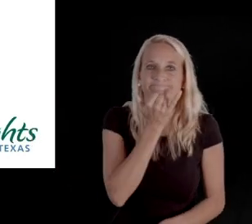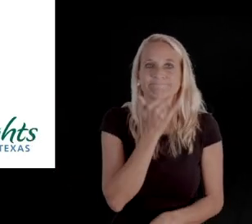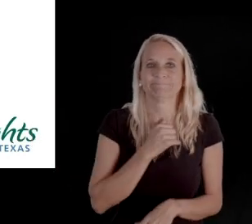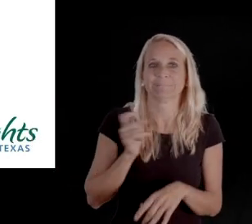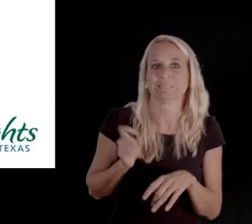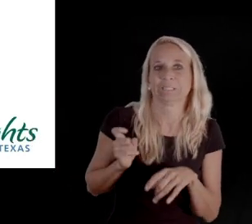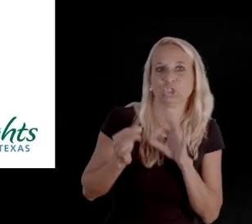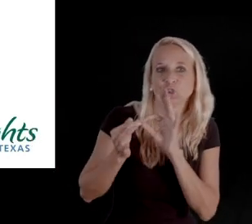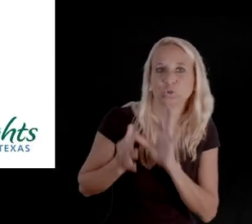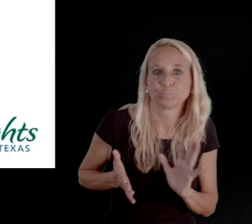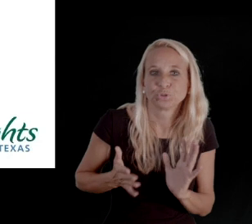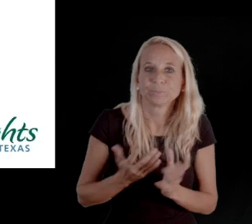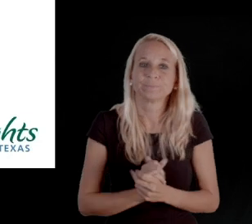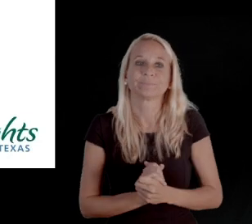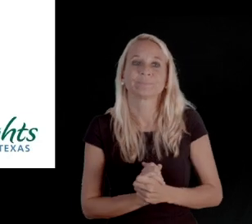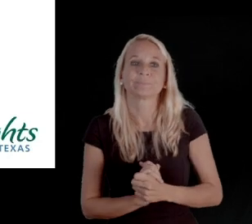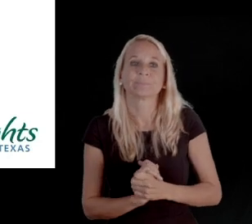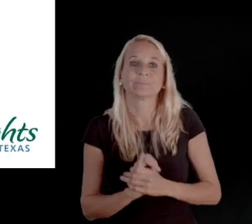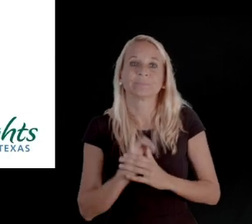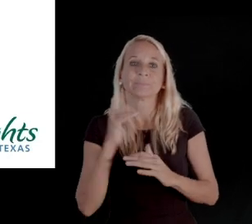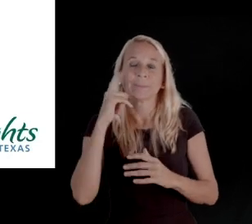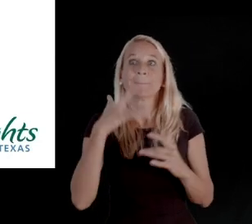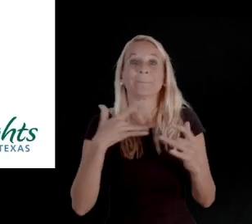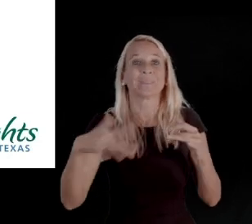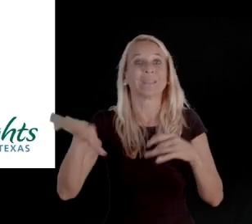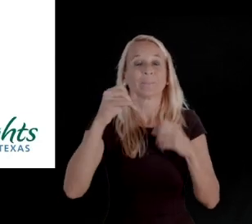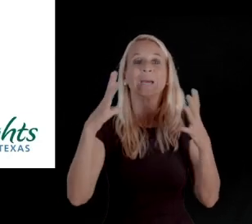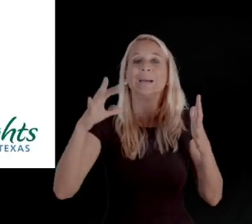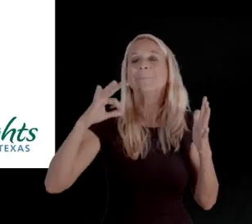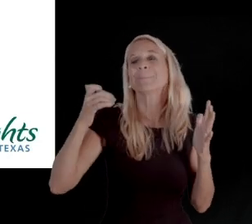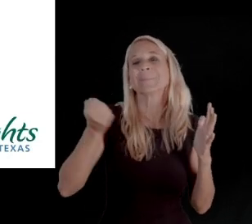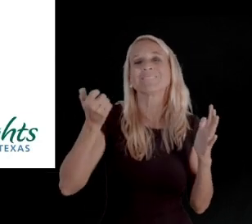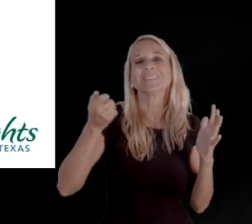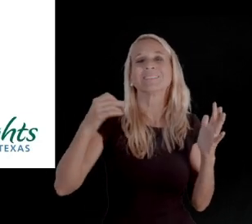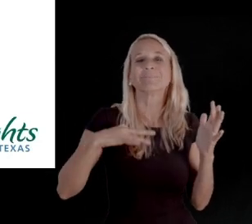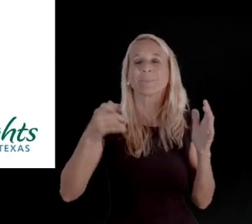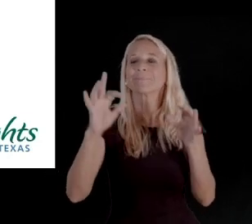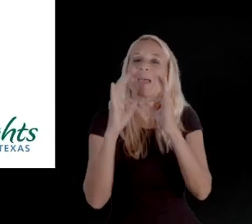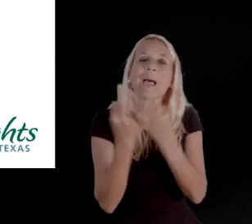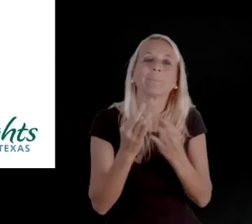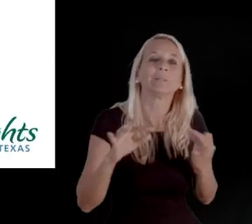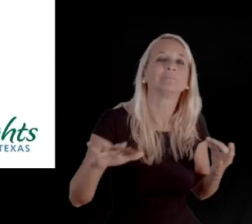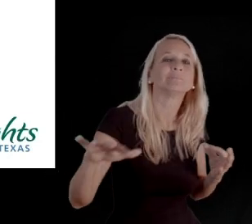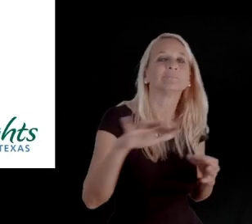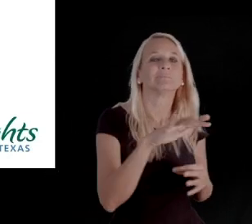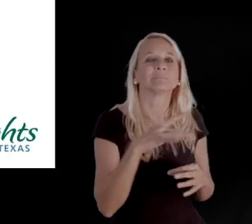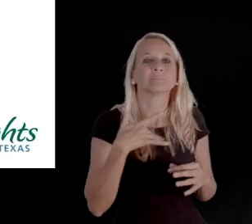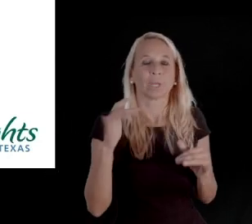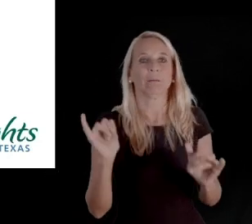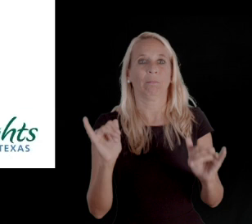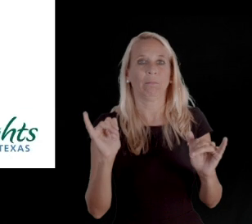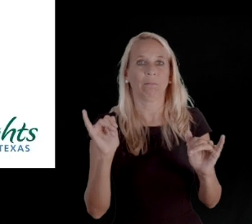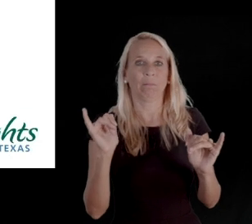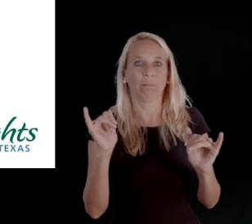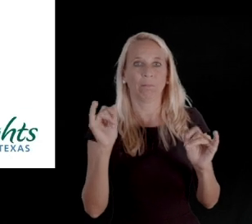Some of the basics. I think the biggest thing that tends to surprise beneficiaries, families, representatives,